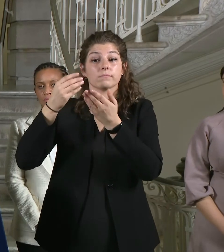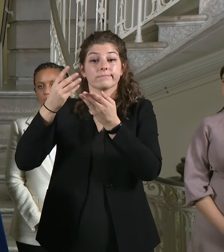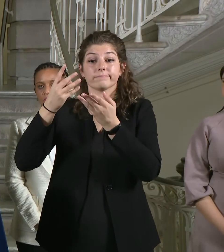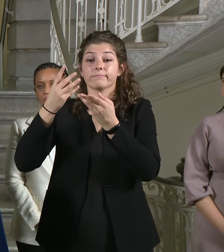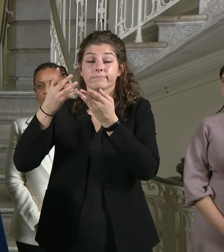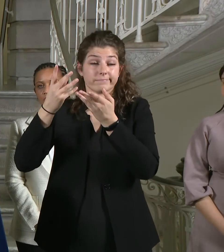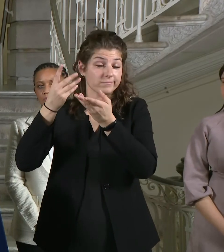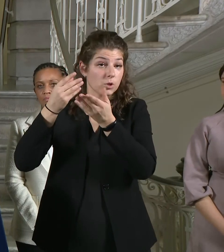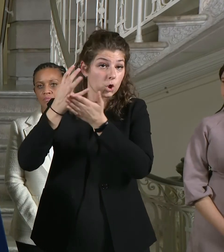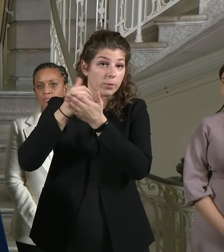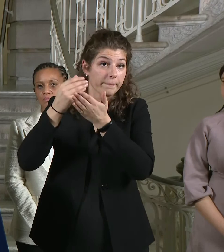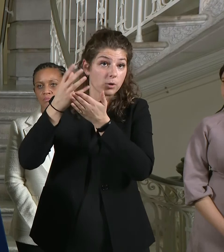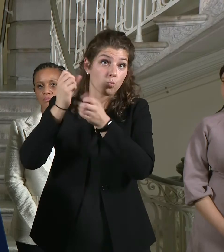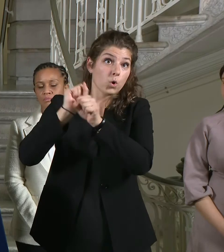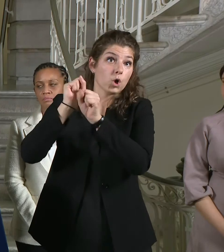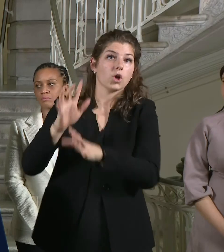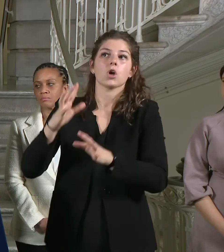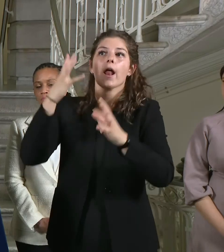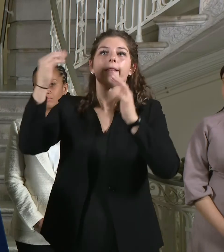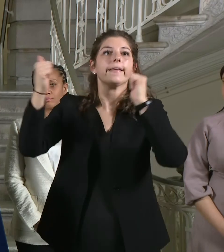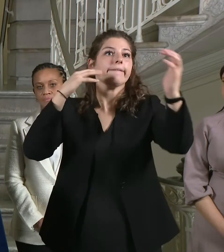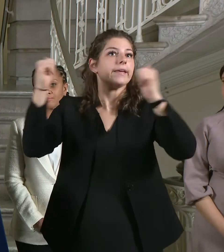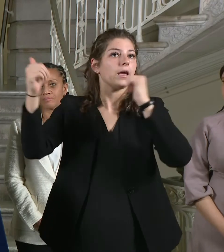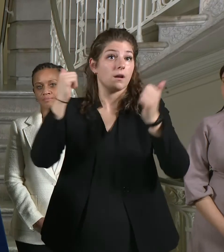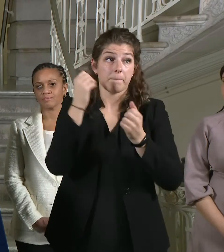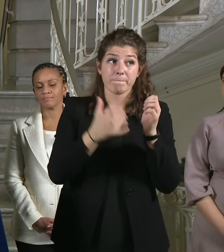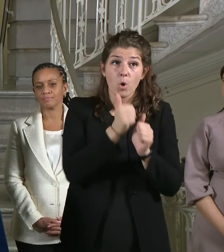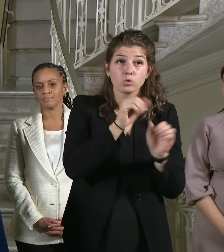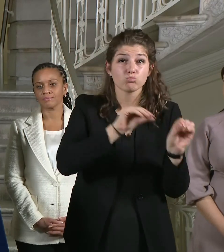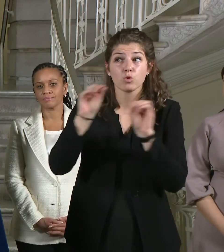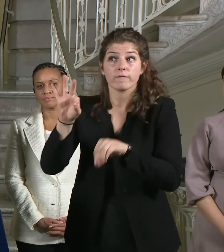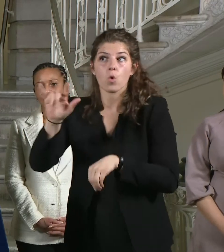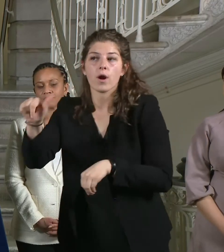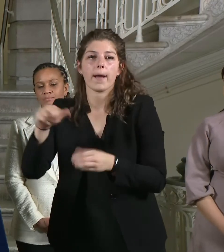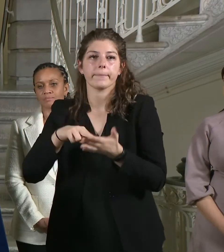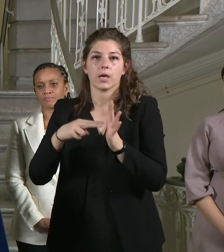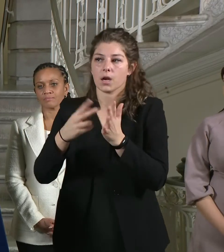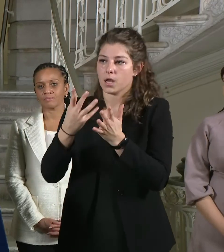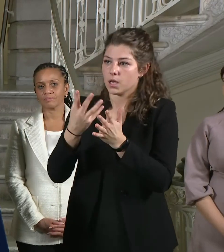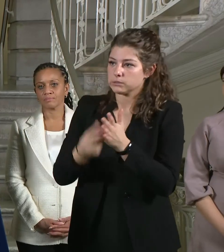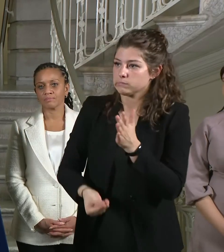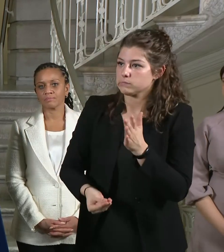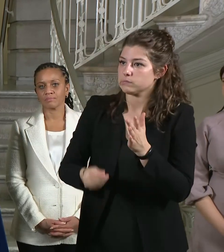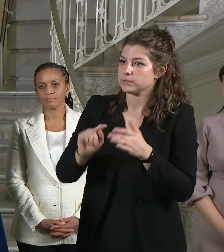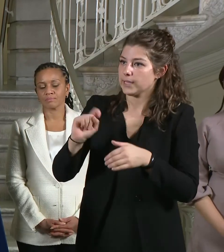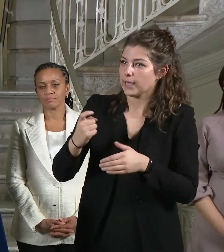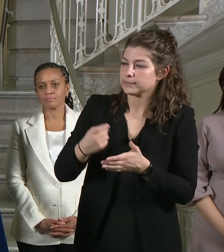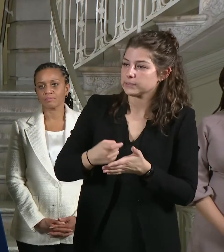ING HIGH INCOME EARNINGS. WE ARE LOSING A SUBSTANTIAL AMOUNT OF HIGH